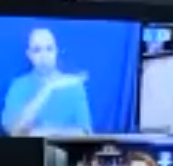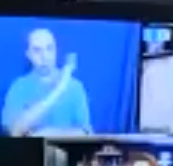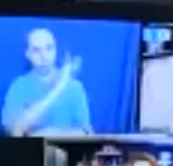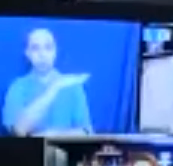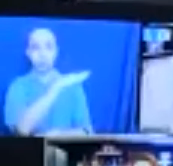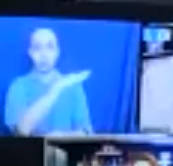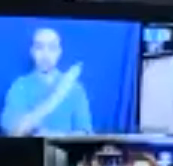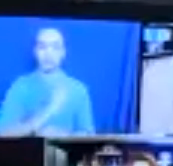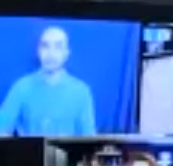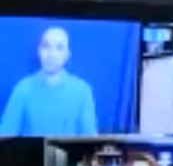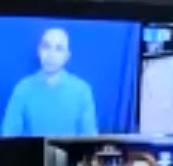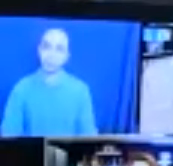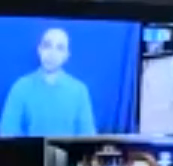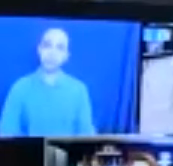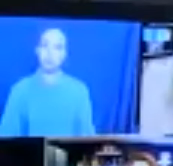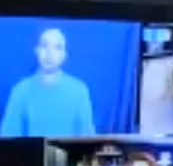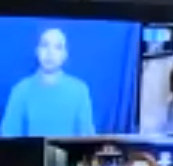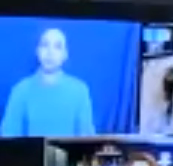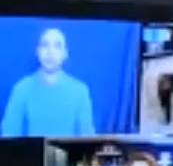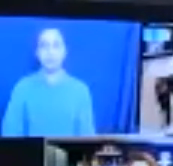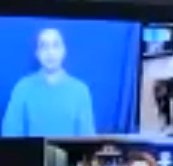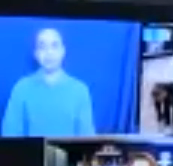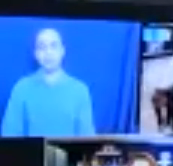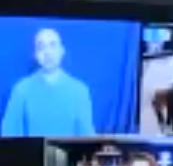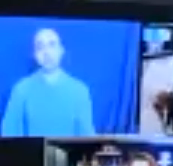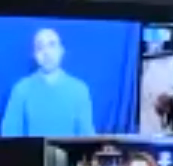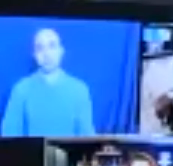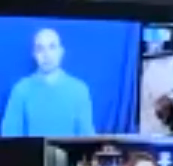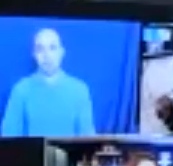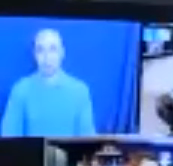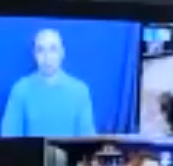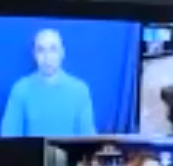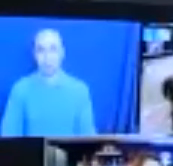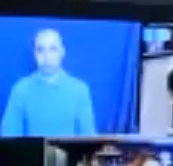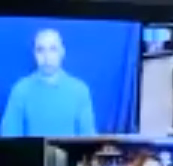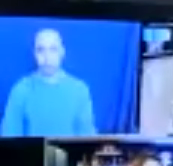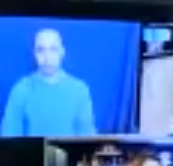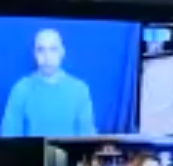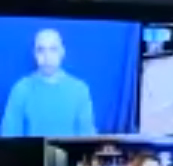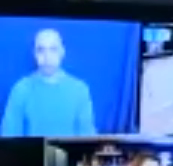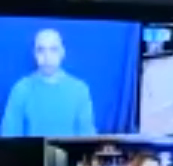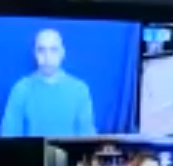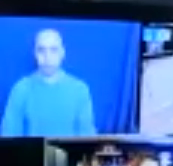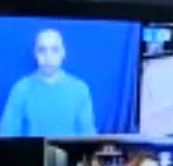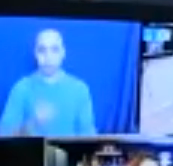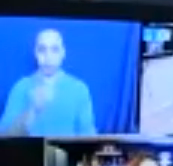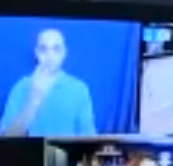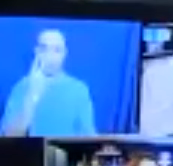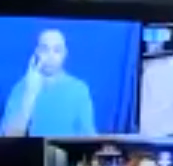SO THAT'S THE V STEP. IN THE PENDULUM IS THE IN AND